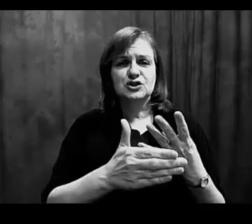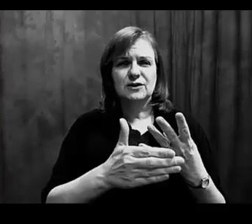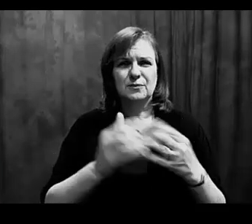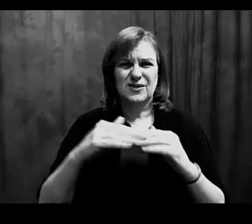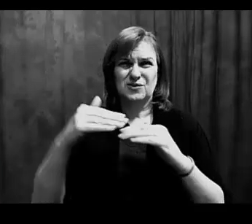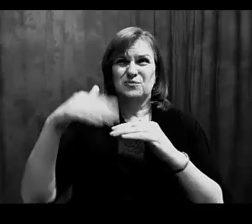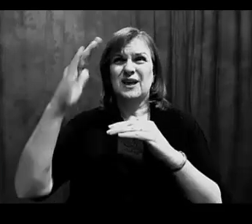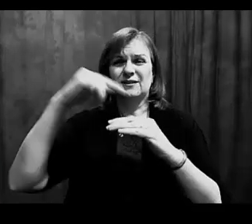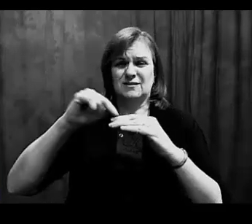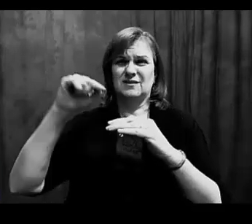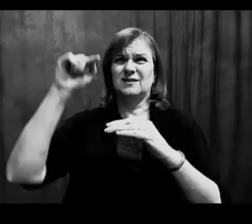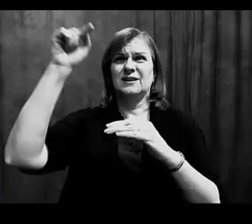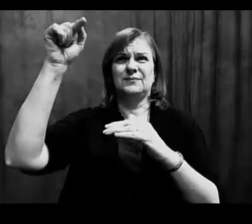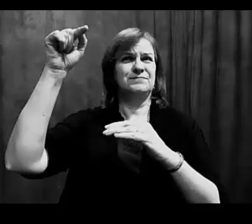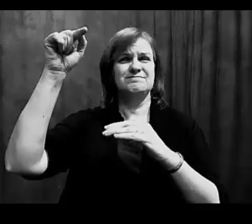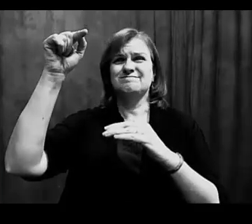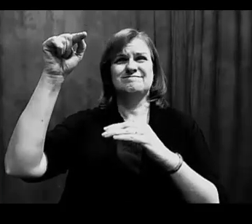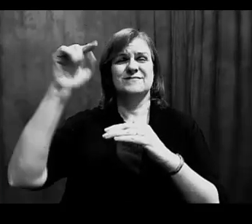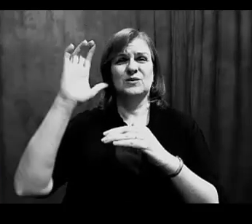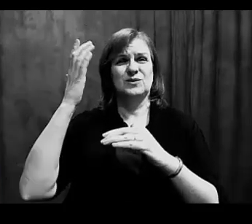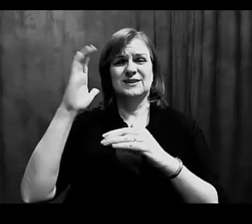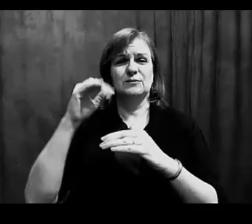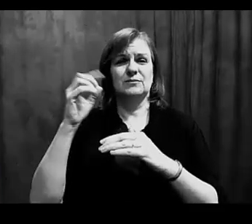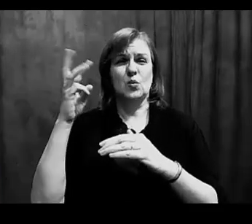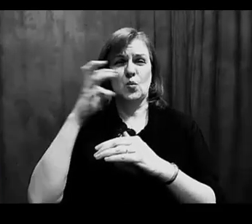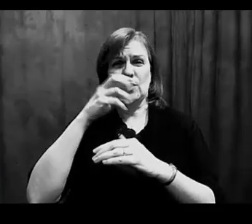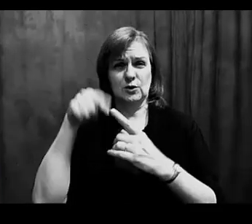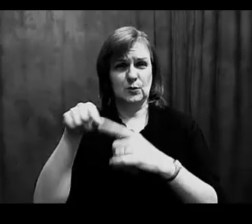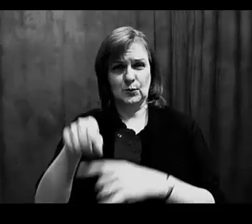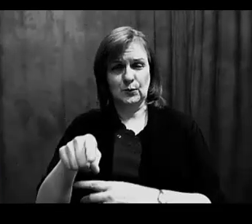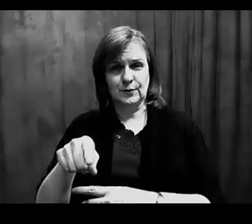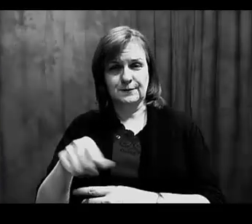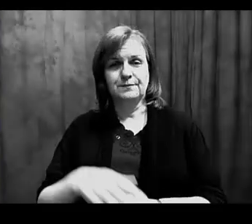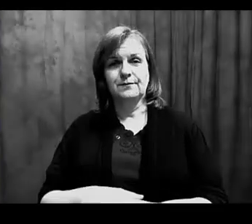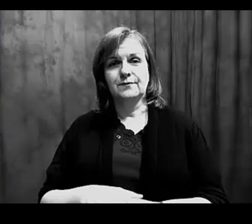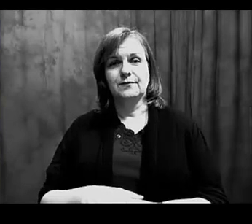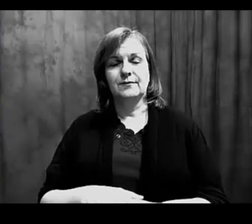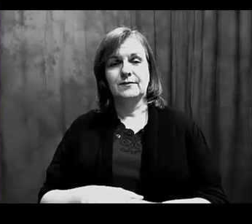but the rest of these are probably going to be pretty weird to you